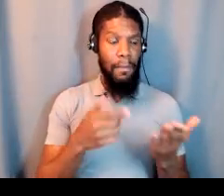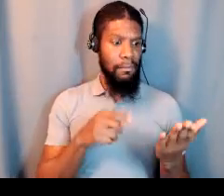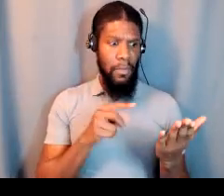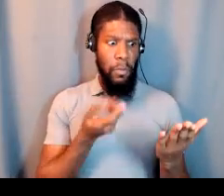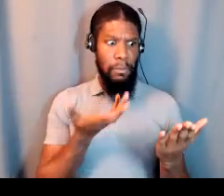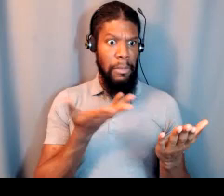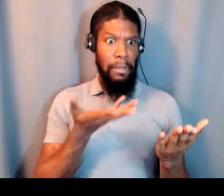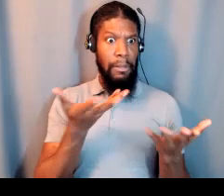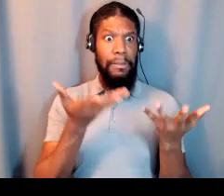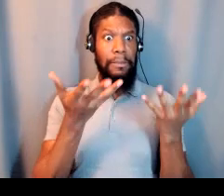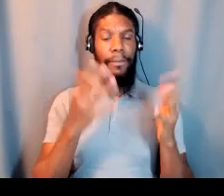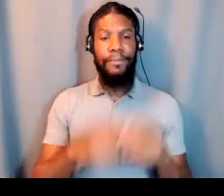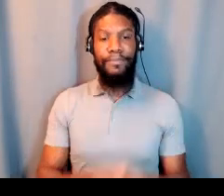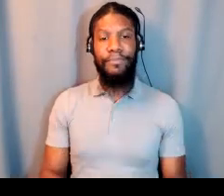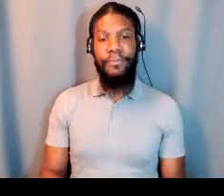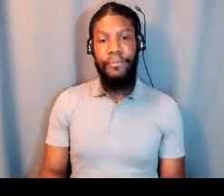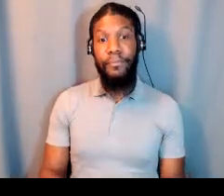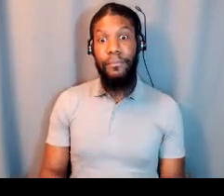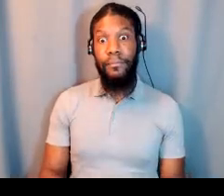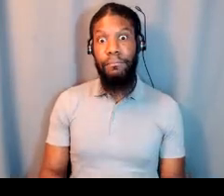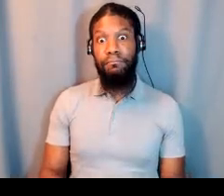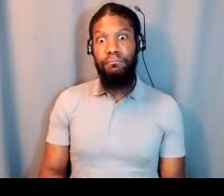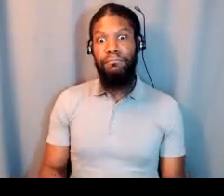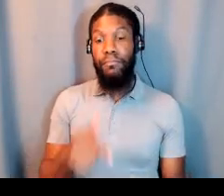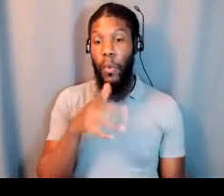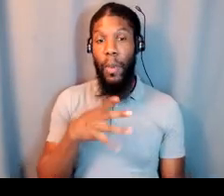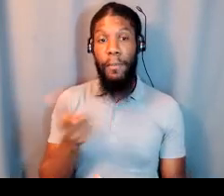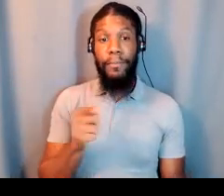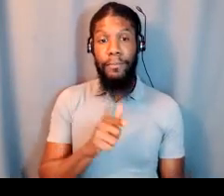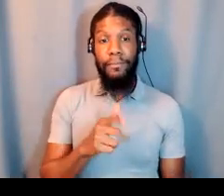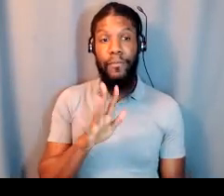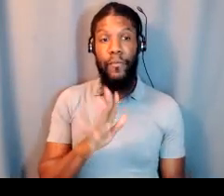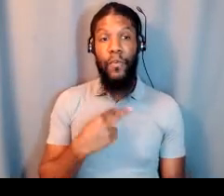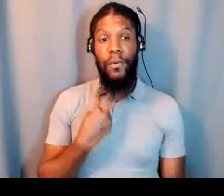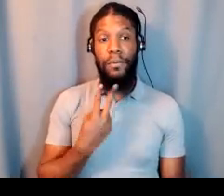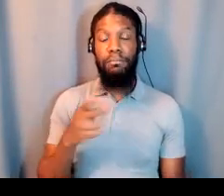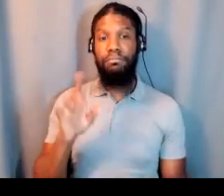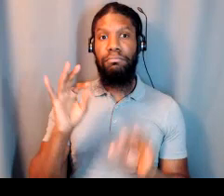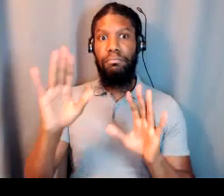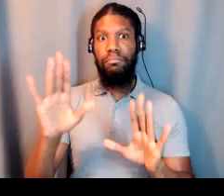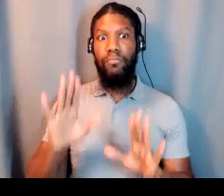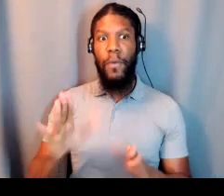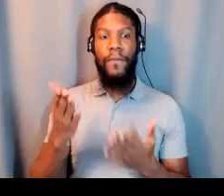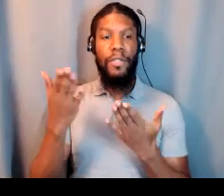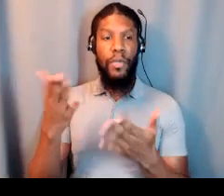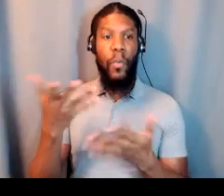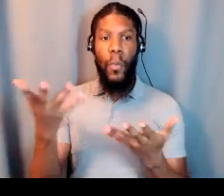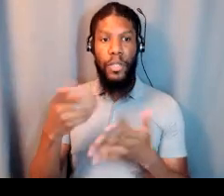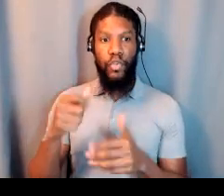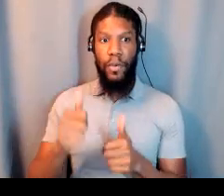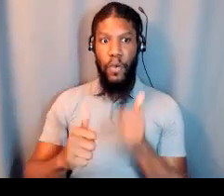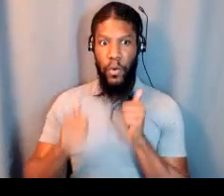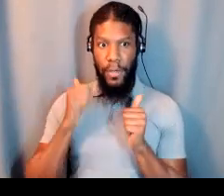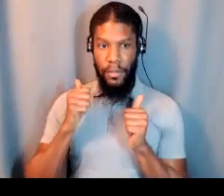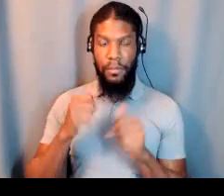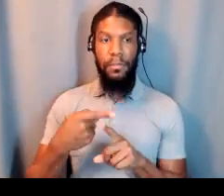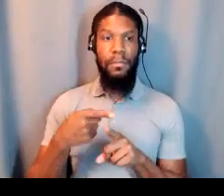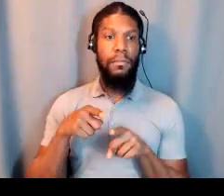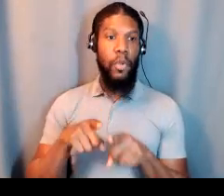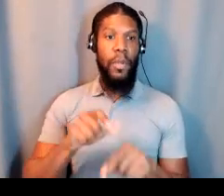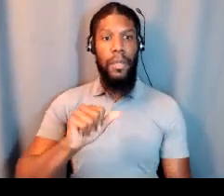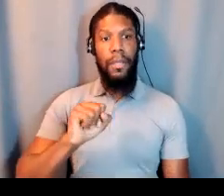for what to avoid in asynchronous tutoring. Our next question is about the tutors